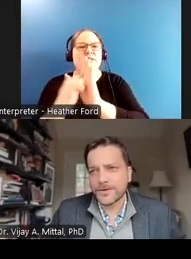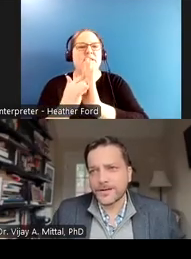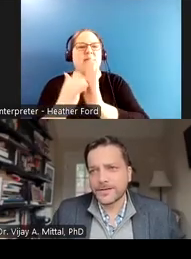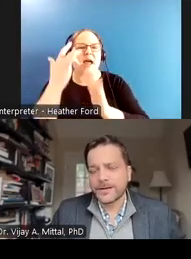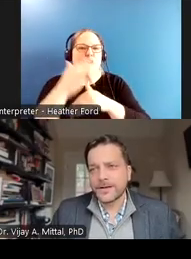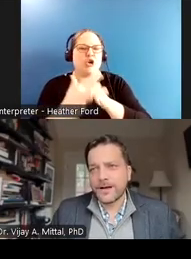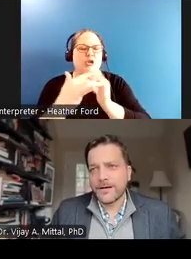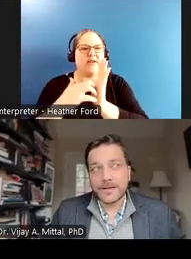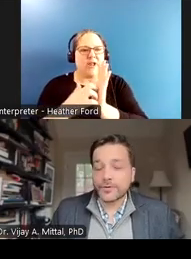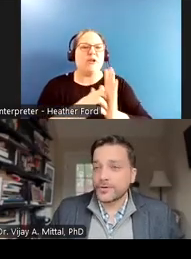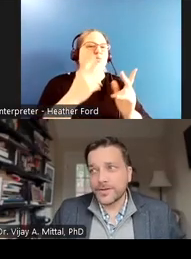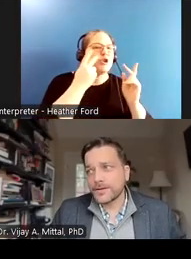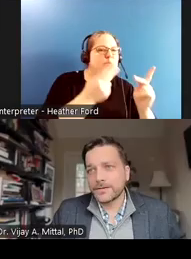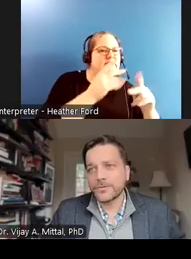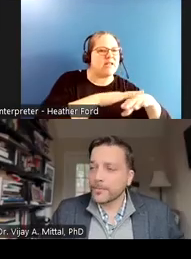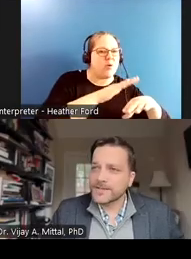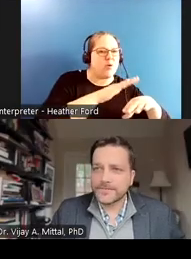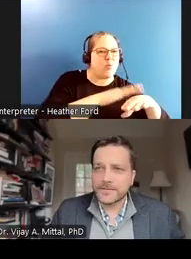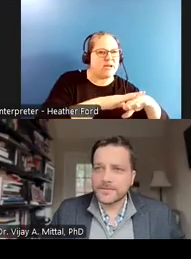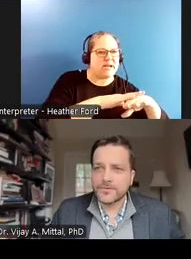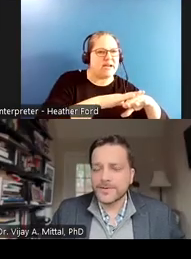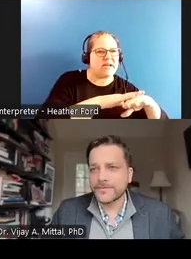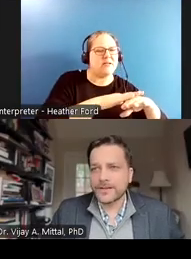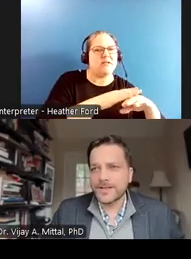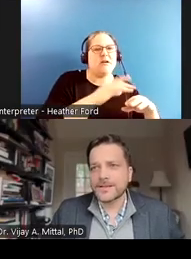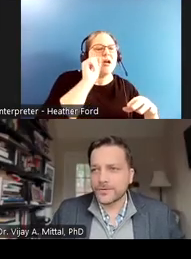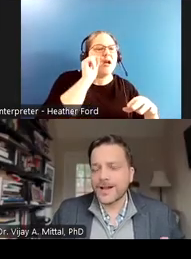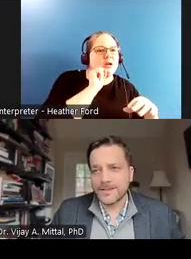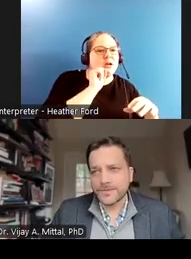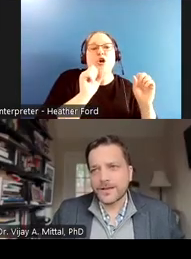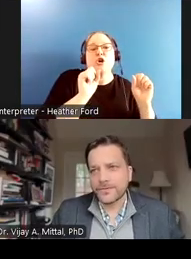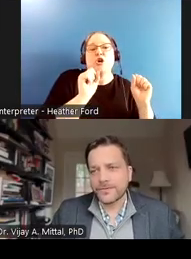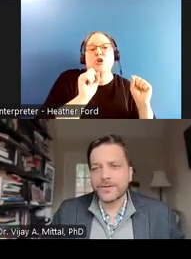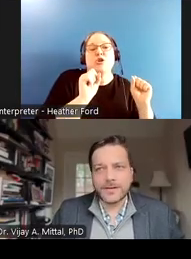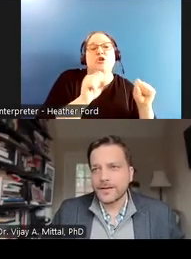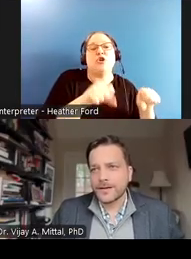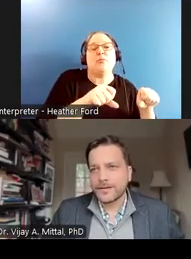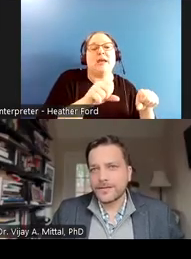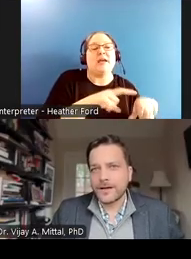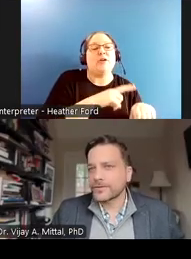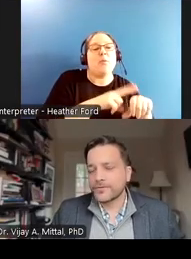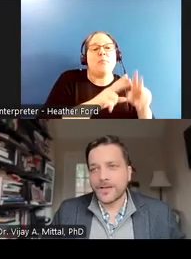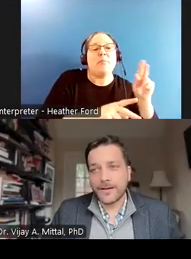period. Um it could be normative human development interacting with that vulnerability. It could be